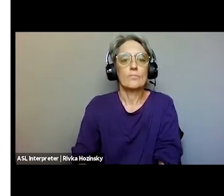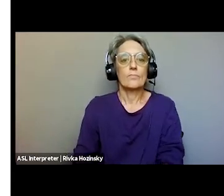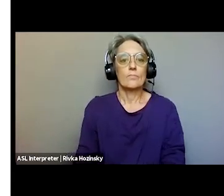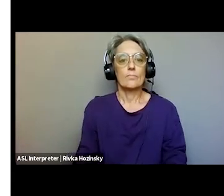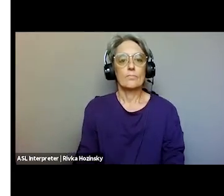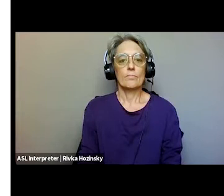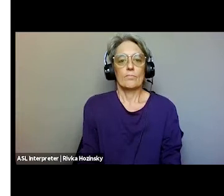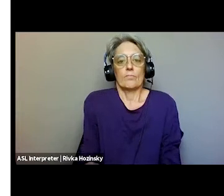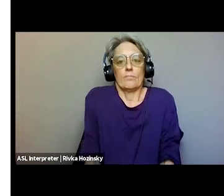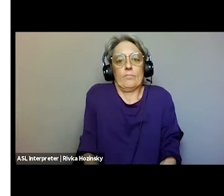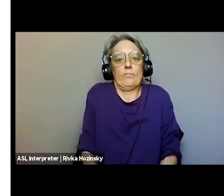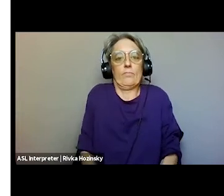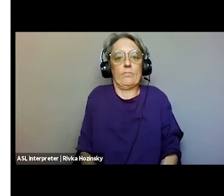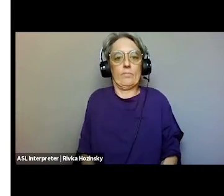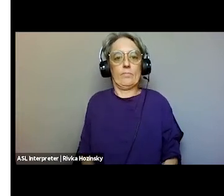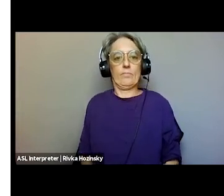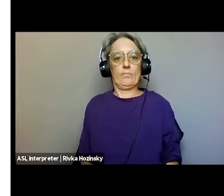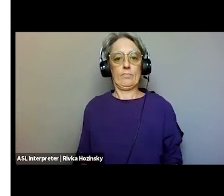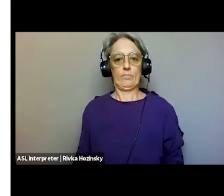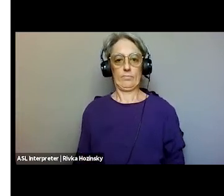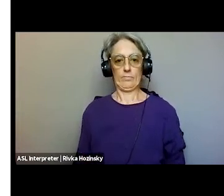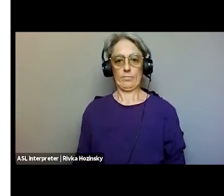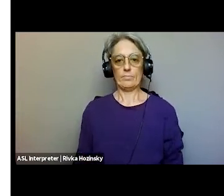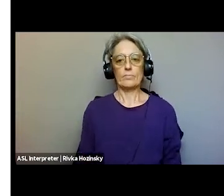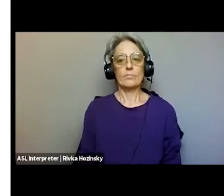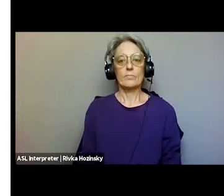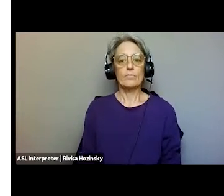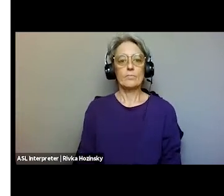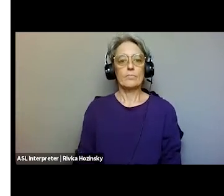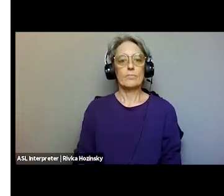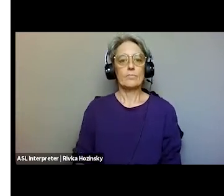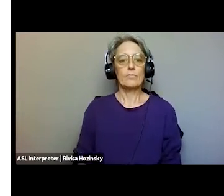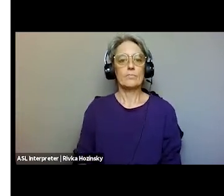previous kid. I didn't feel very open about having all these people come and be involved in my life